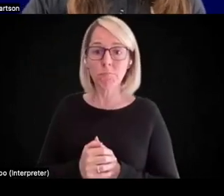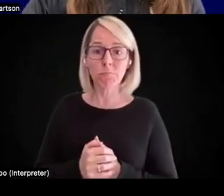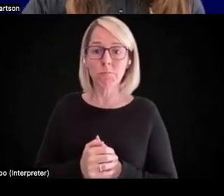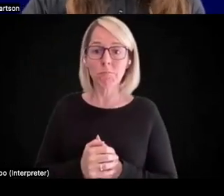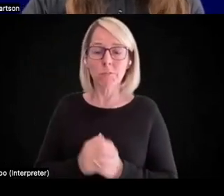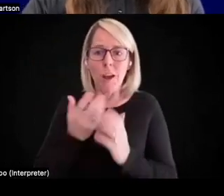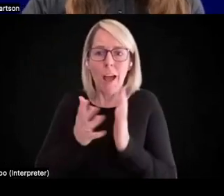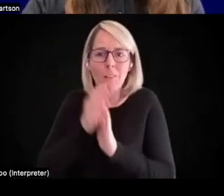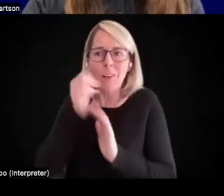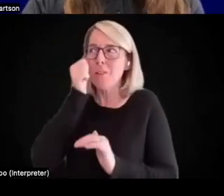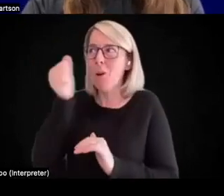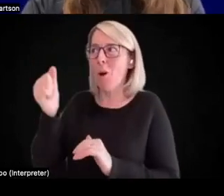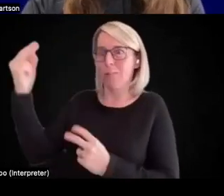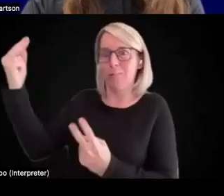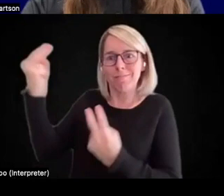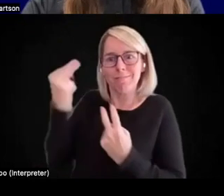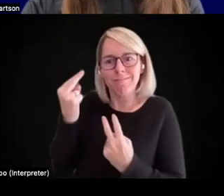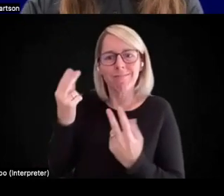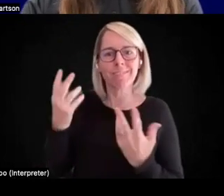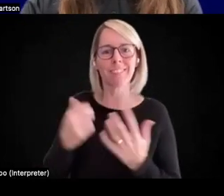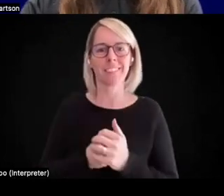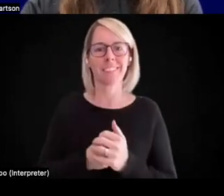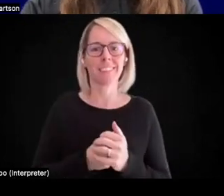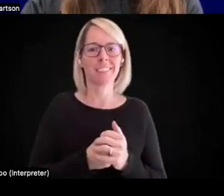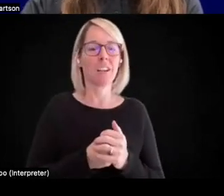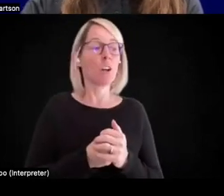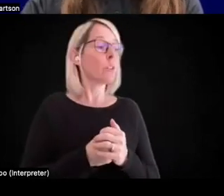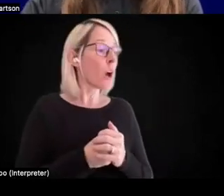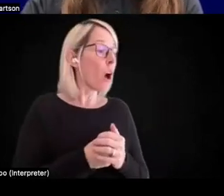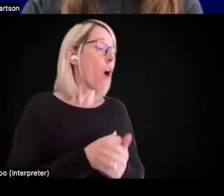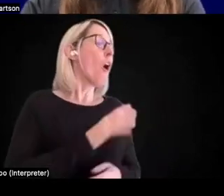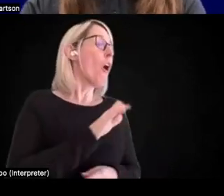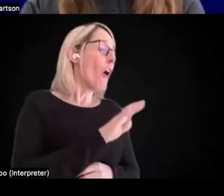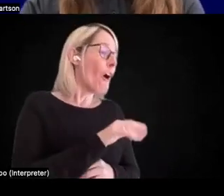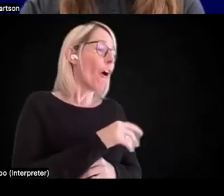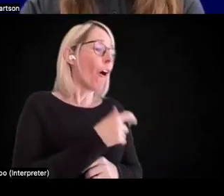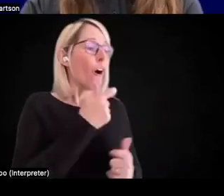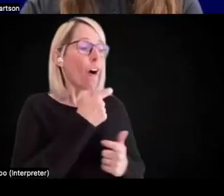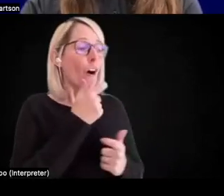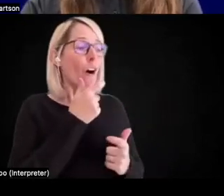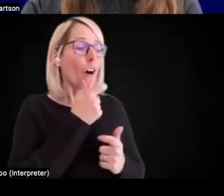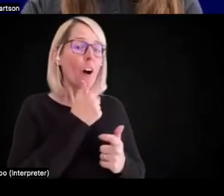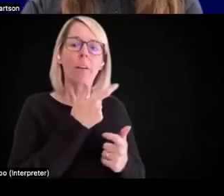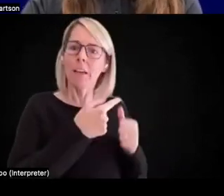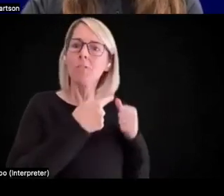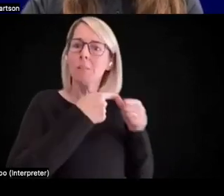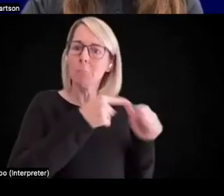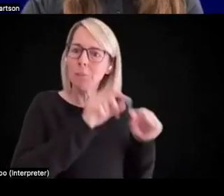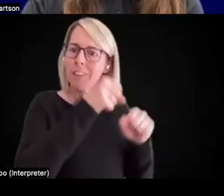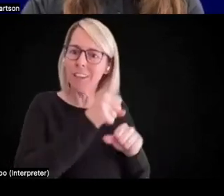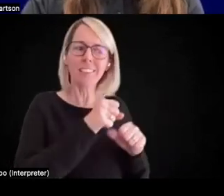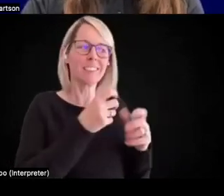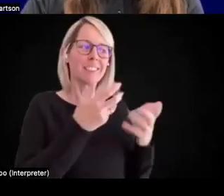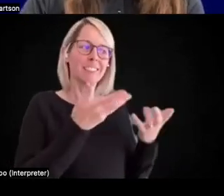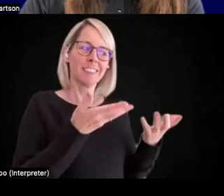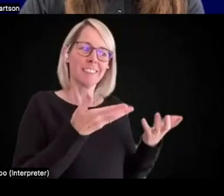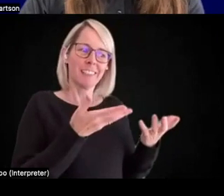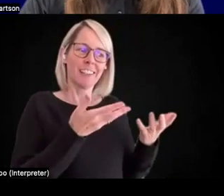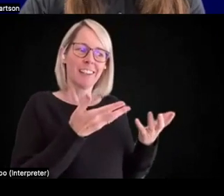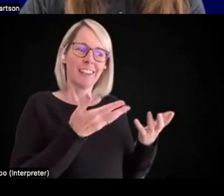and empathetic? Yes, it is, but for the third characteristic, again, the deafblind child has